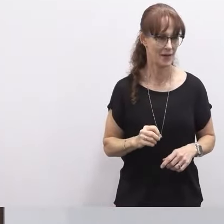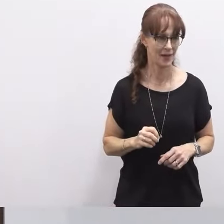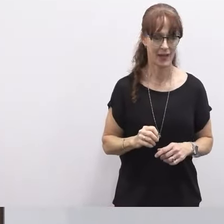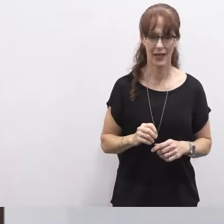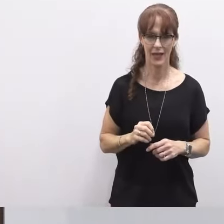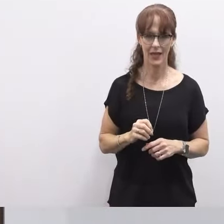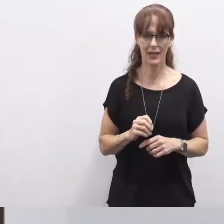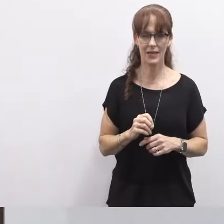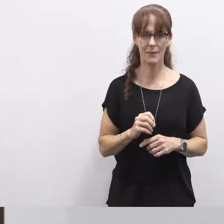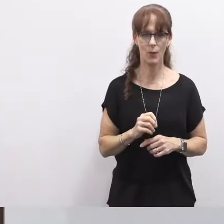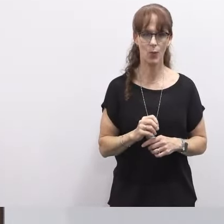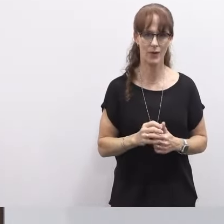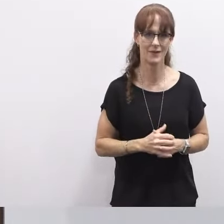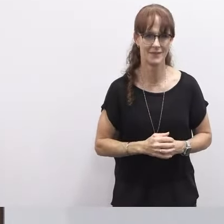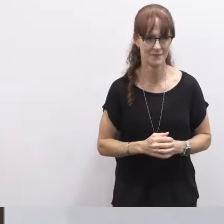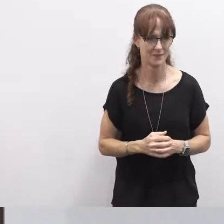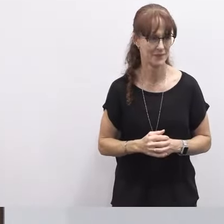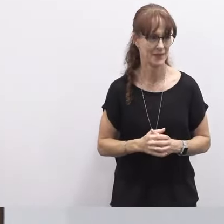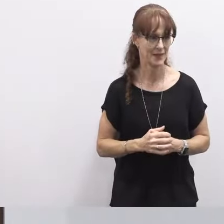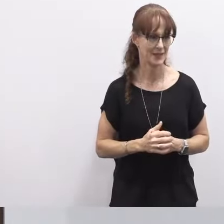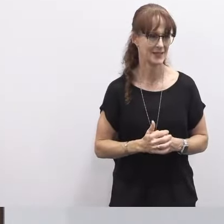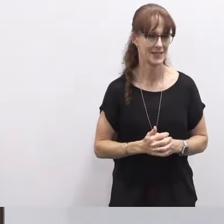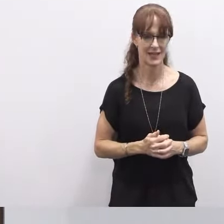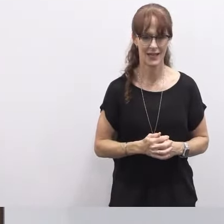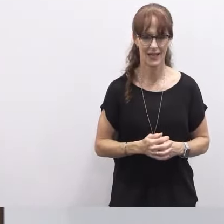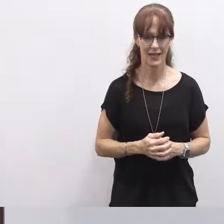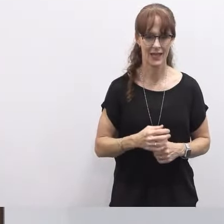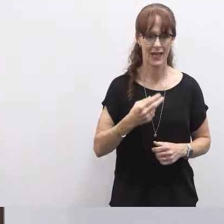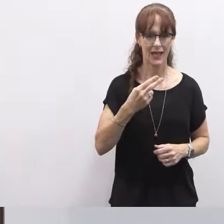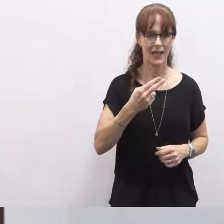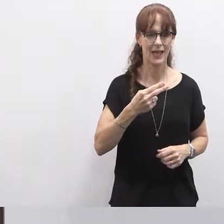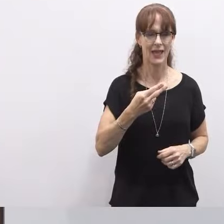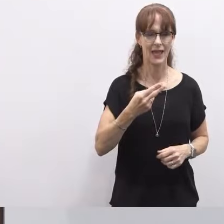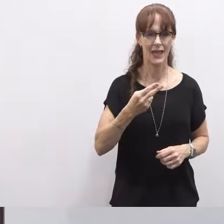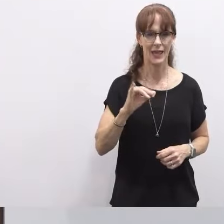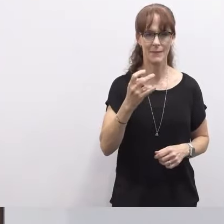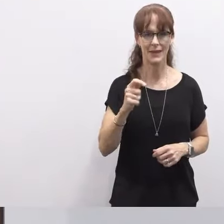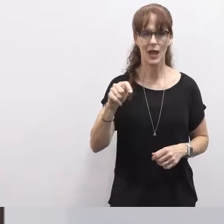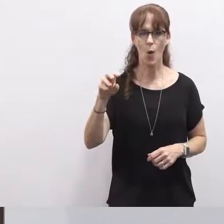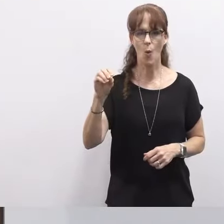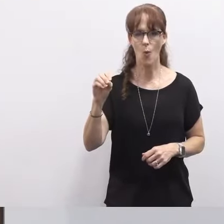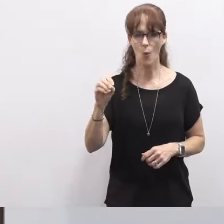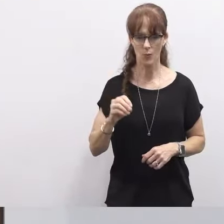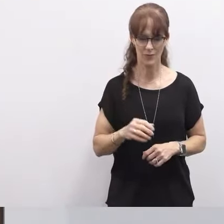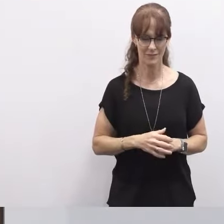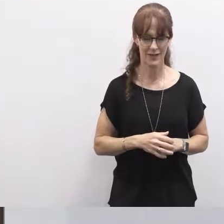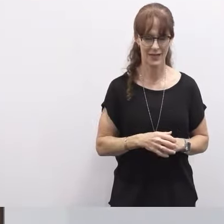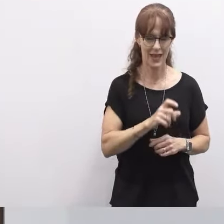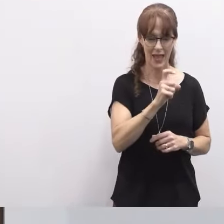That's ximeno, that's ximeno. Ximeno, Mr. Miller, ximeno.